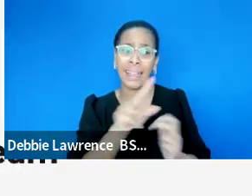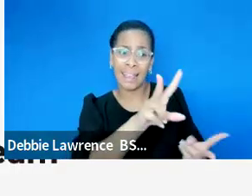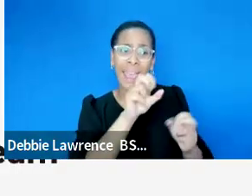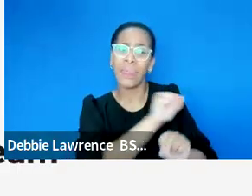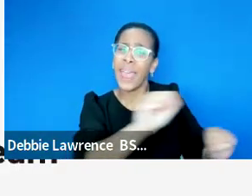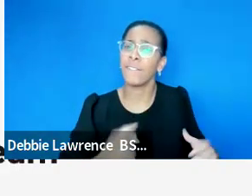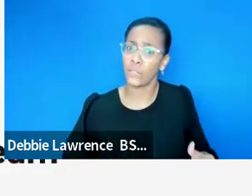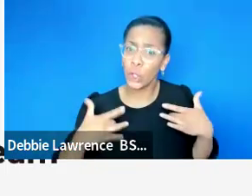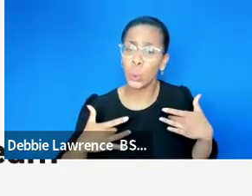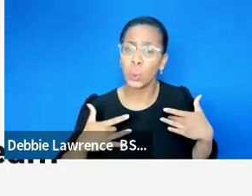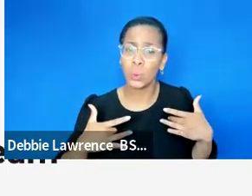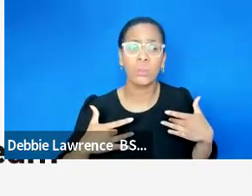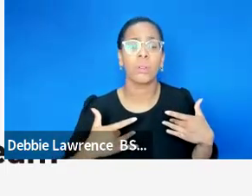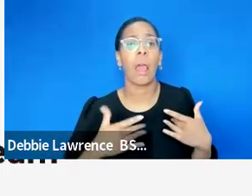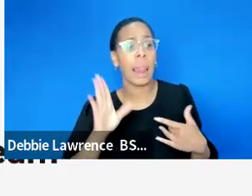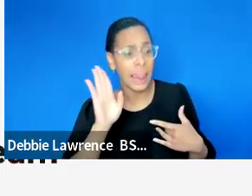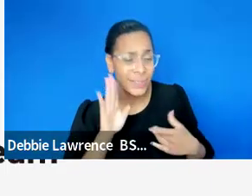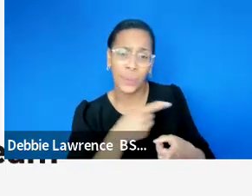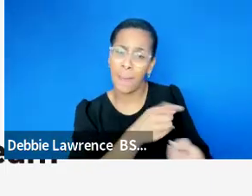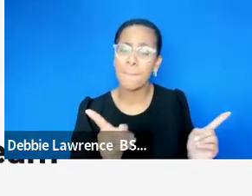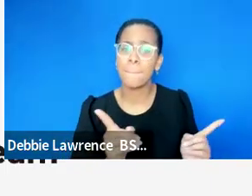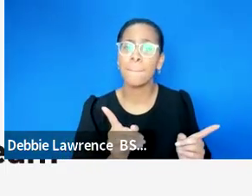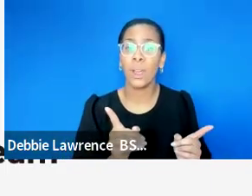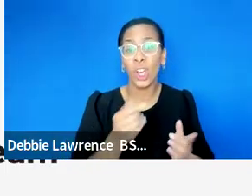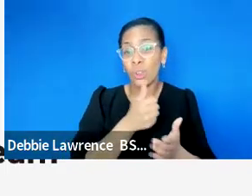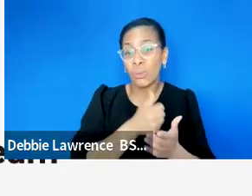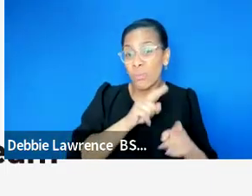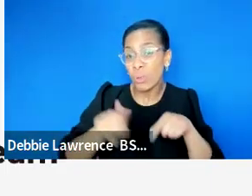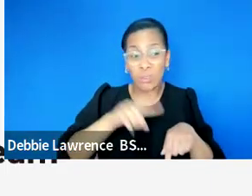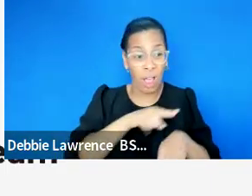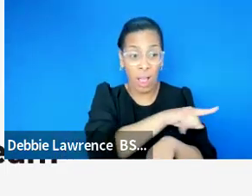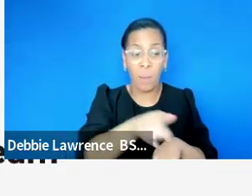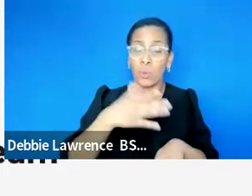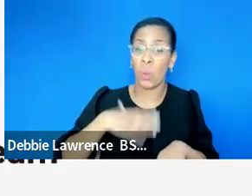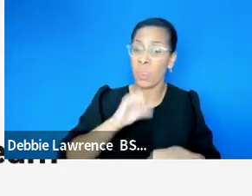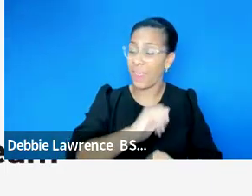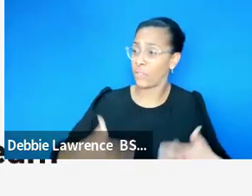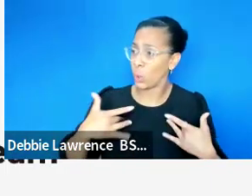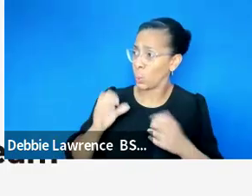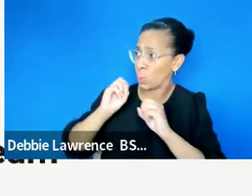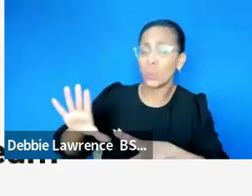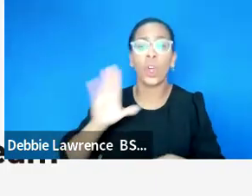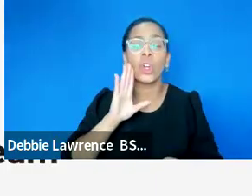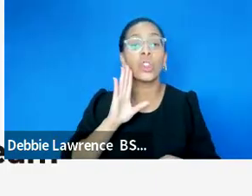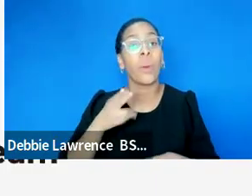just want to be heard and that's a really important thing when you're doing any kind of advocacy and representing